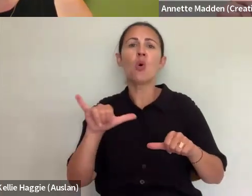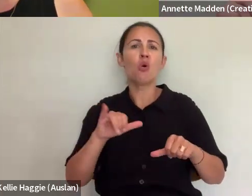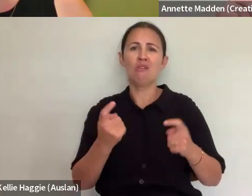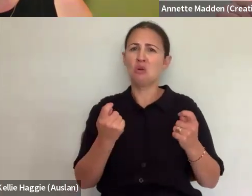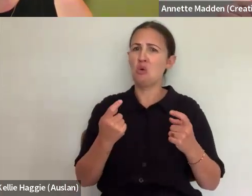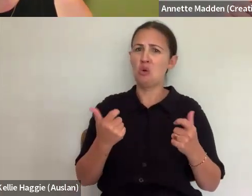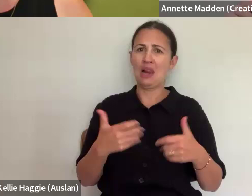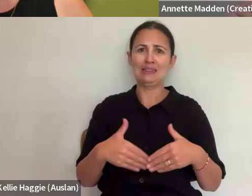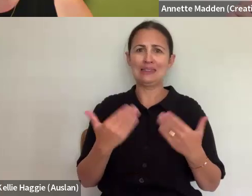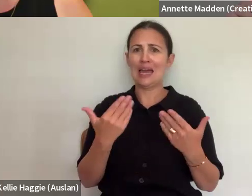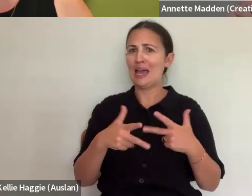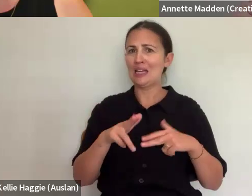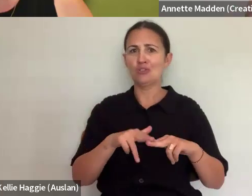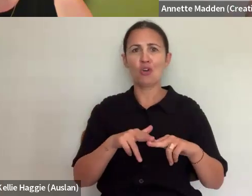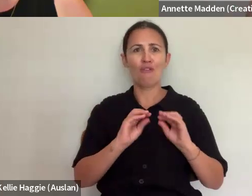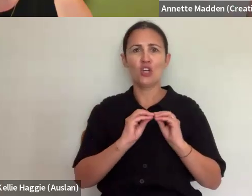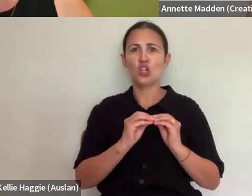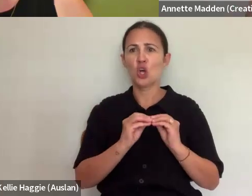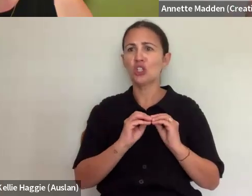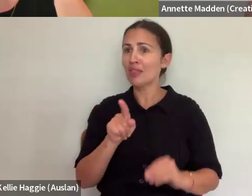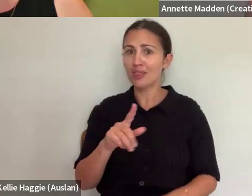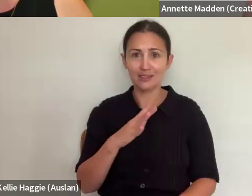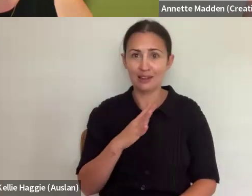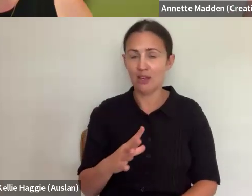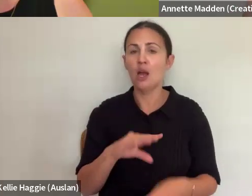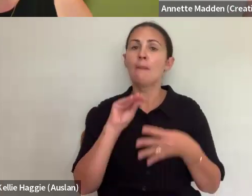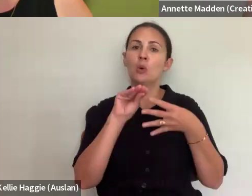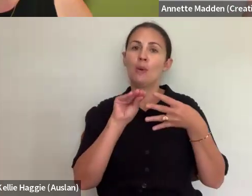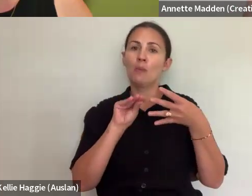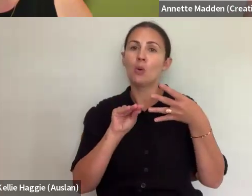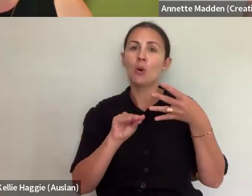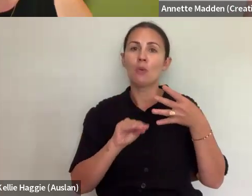that something is in process